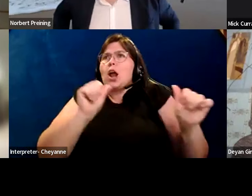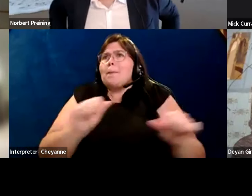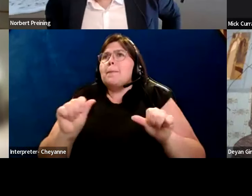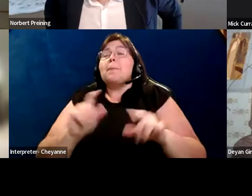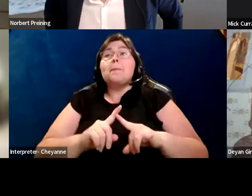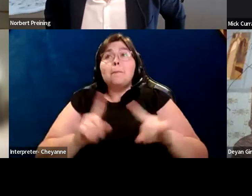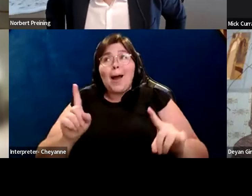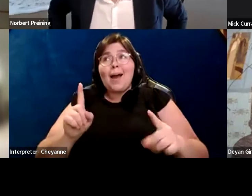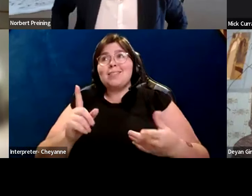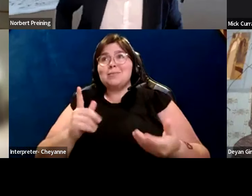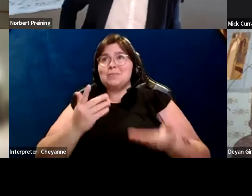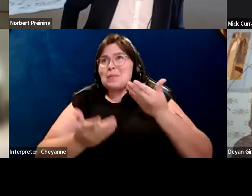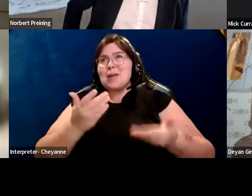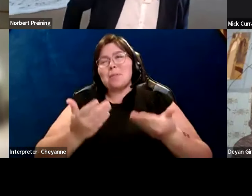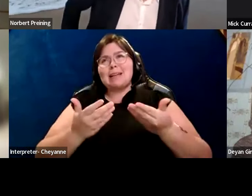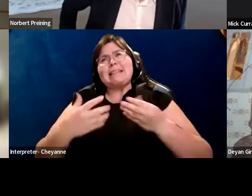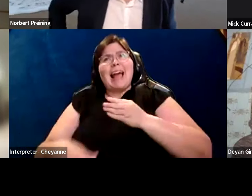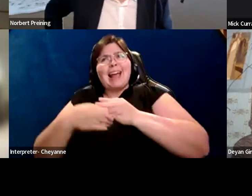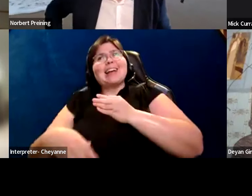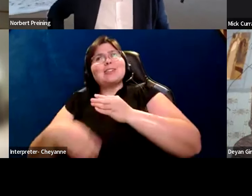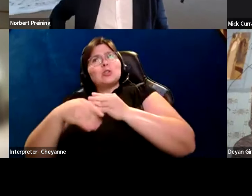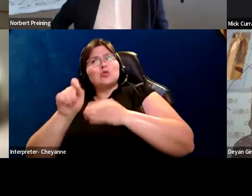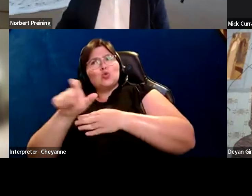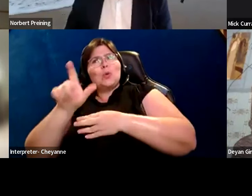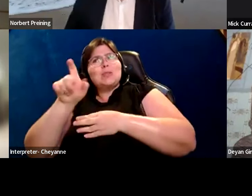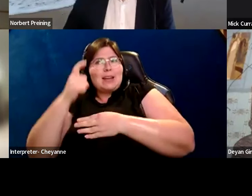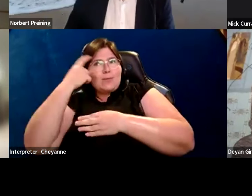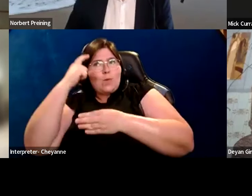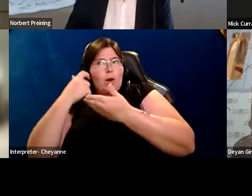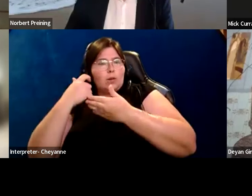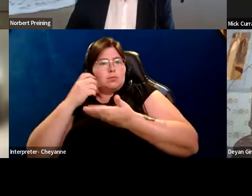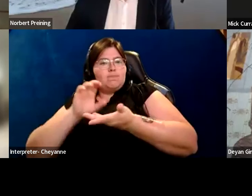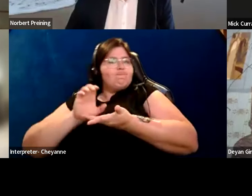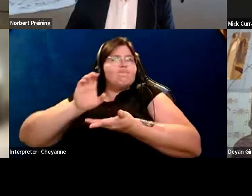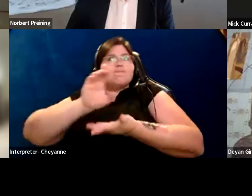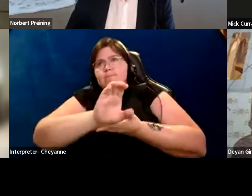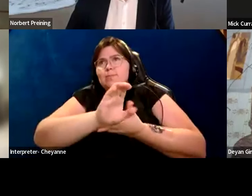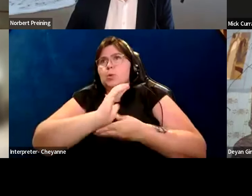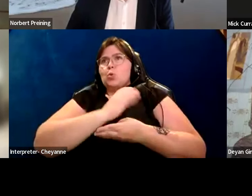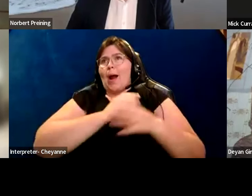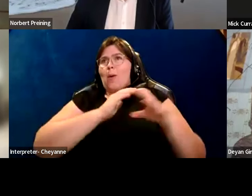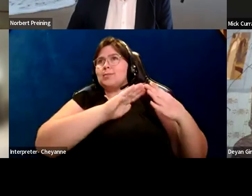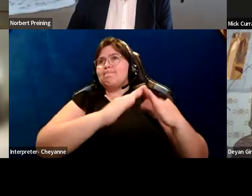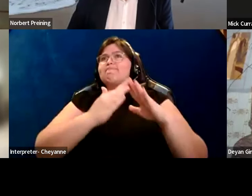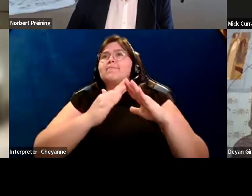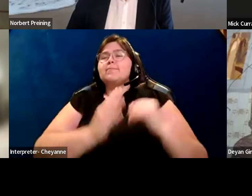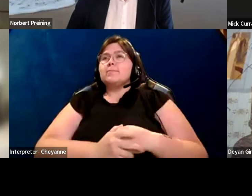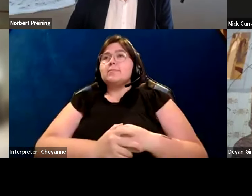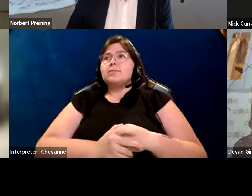we might need some extra tools to do that. So therefore, it's really, really important to make sure